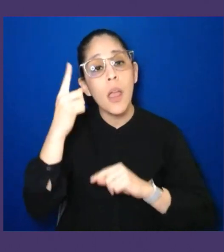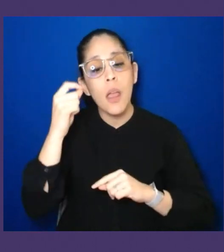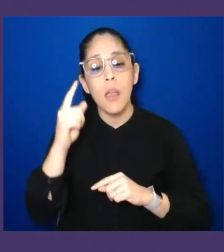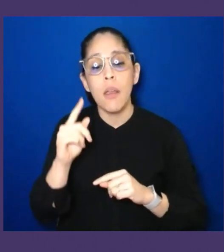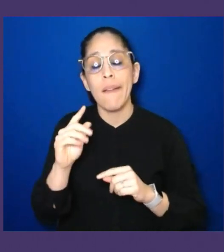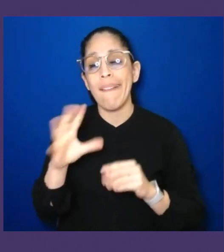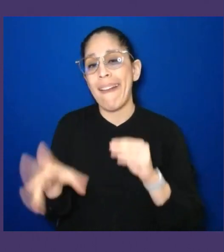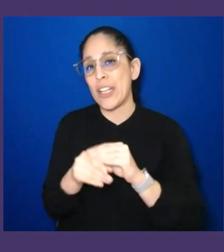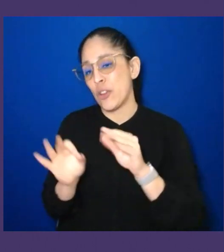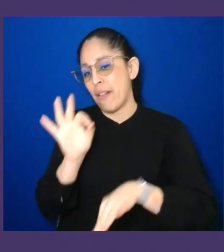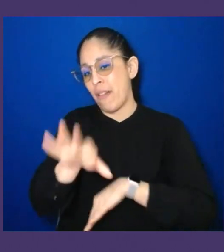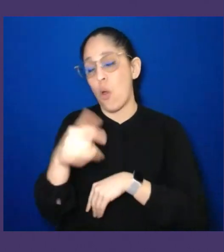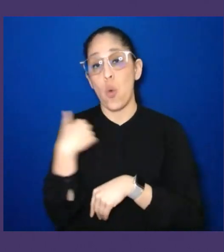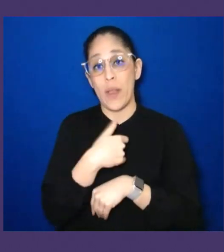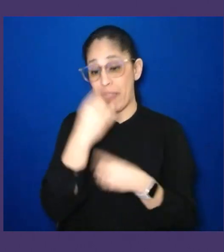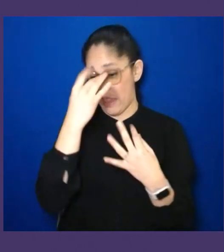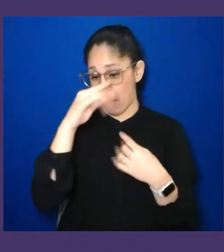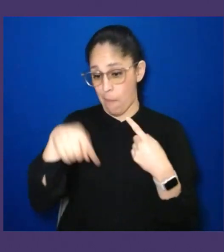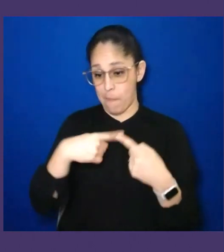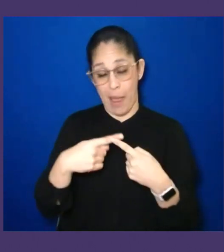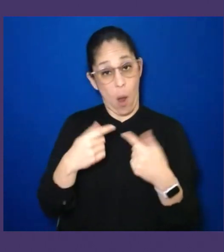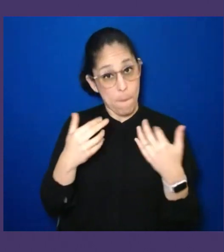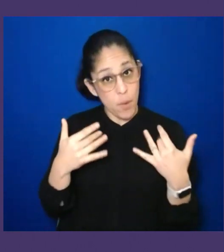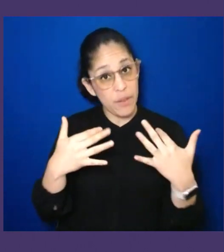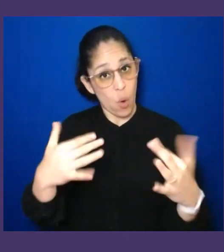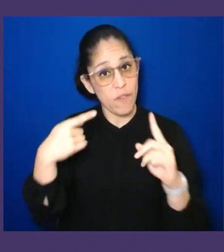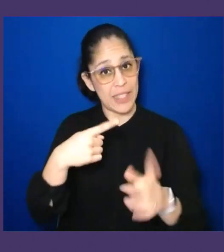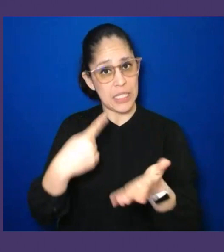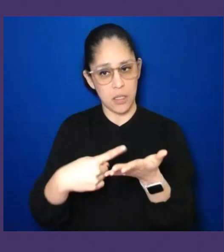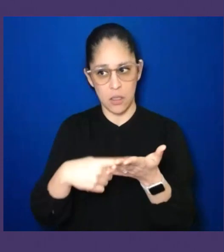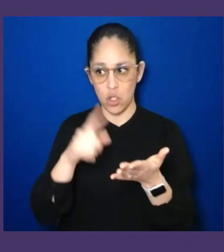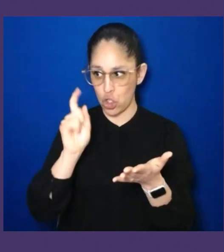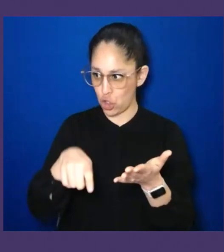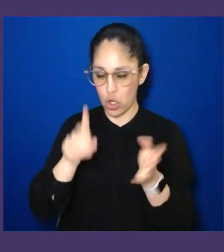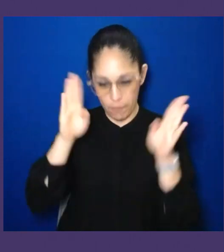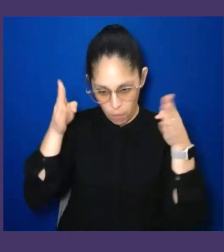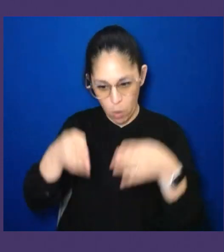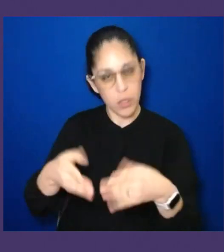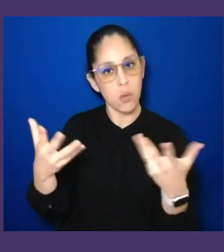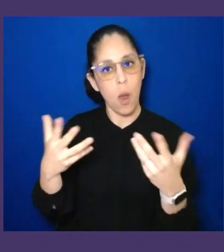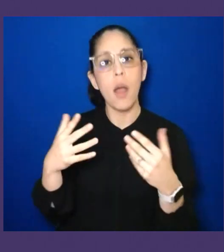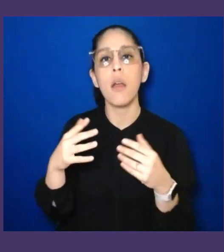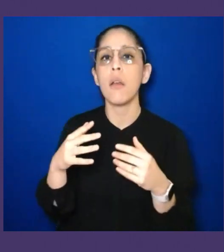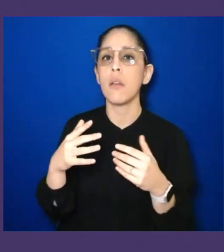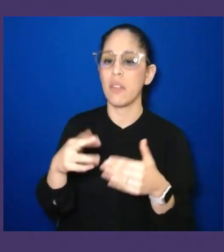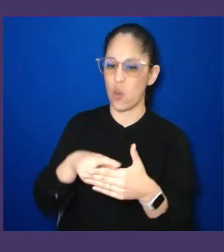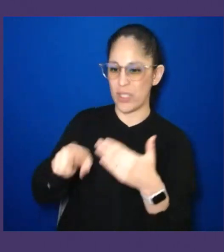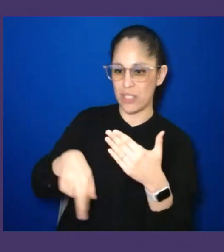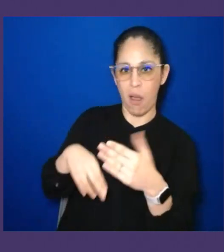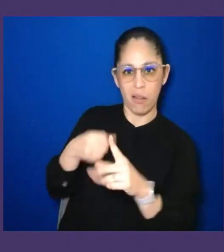moving forward from this conversation and paying close attention to, are the implications for these kinds of labor practices coming out of